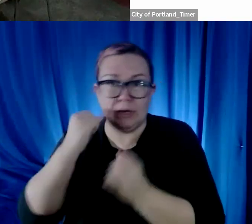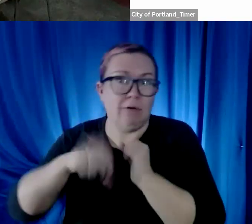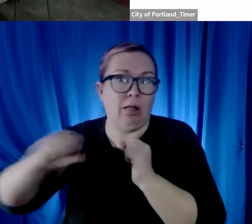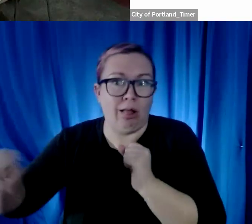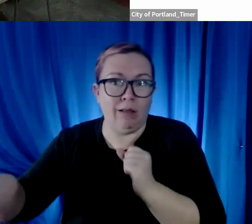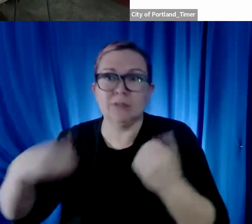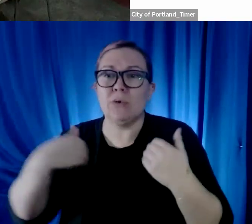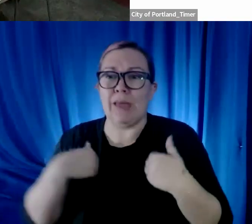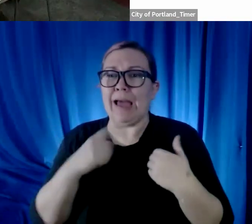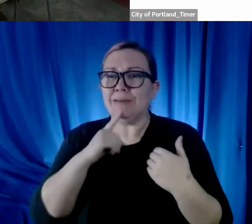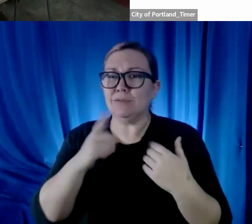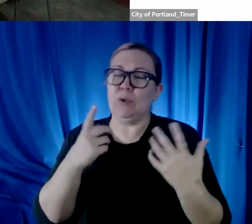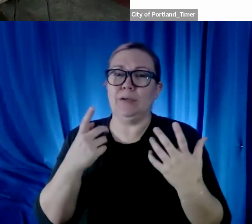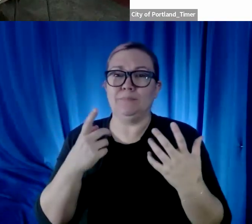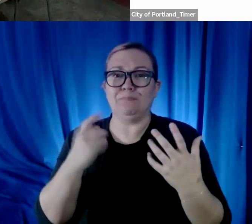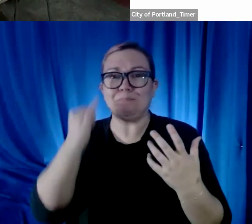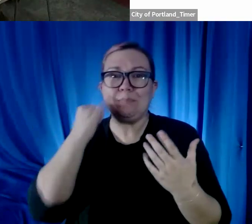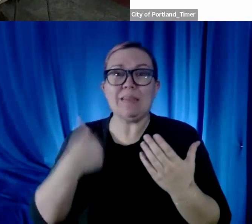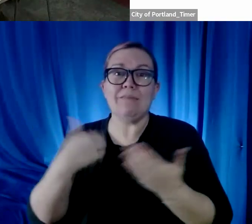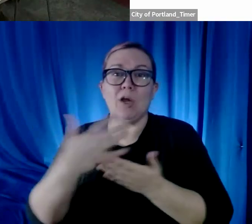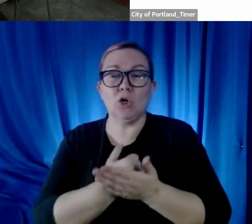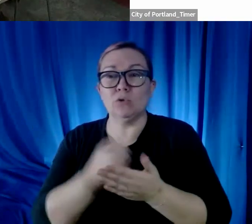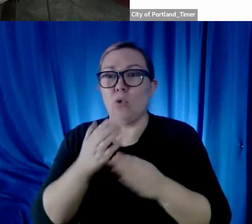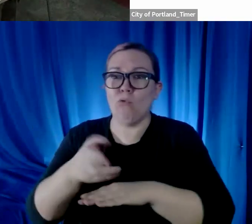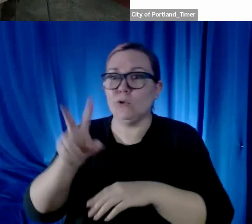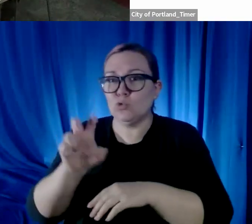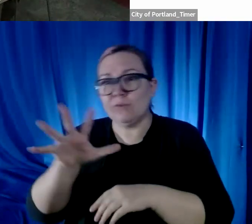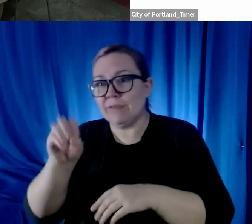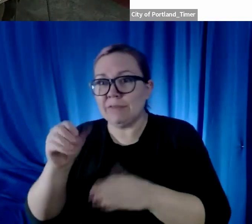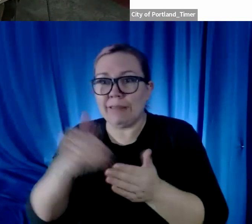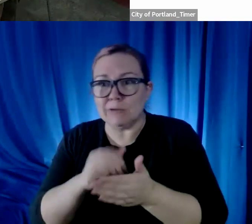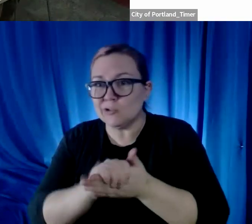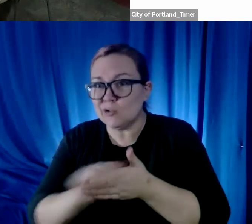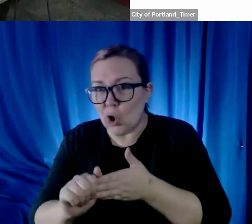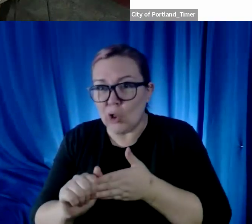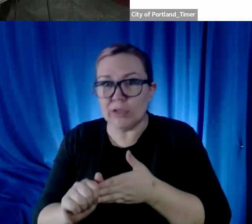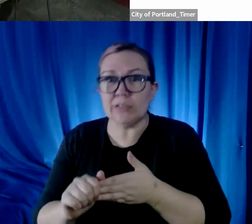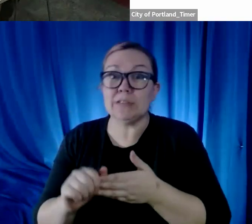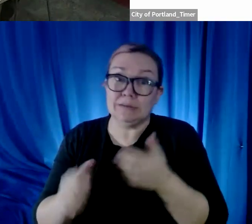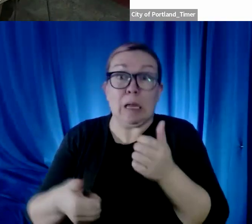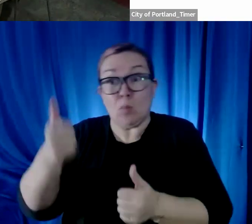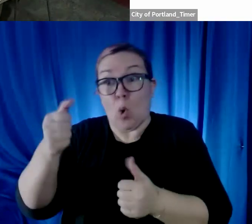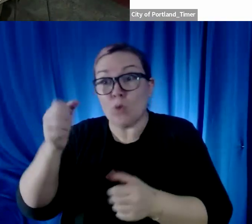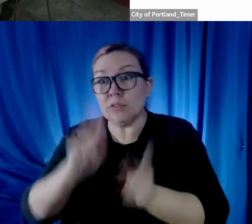If I made over 250K annually in 46 of the 57 city employees who do are in police or fire.